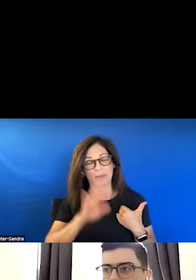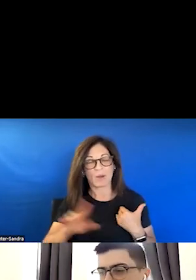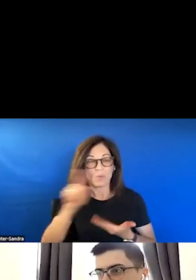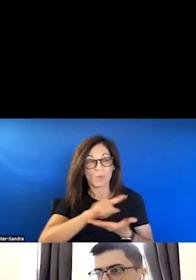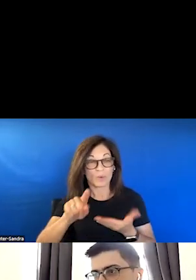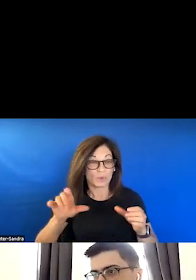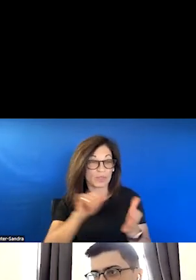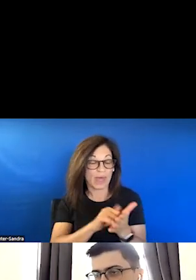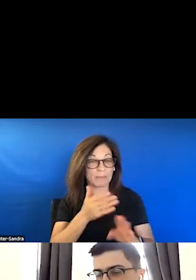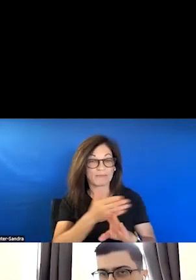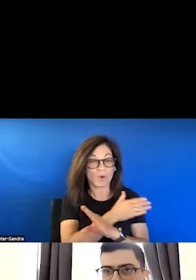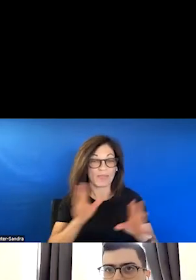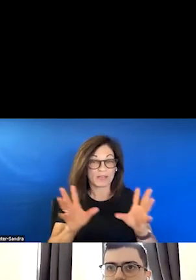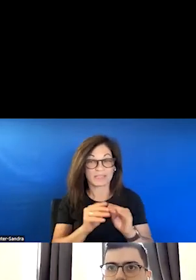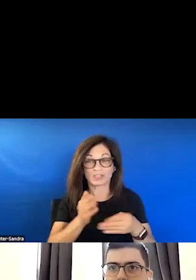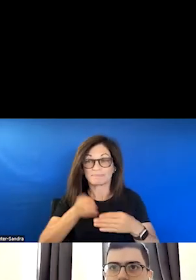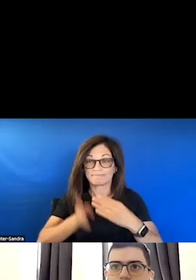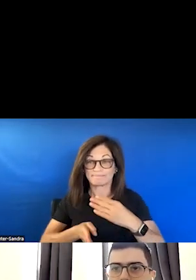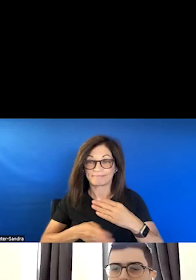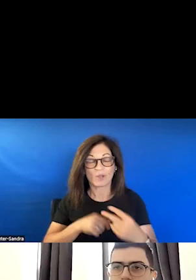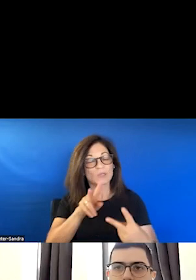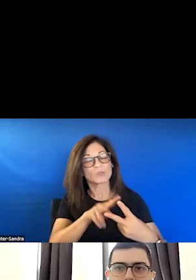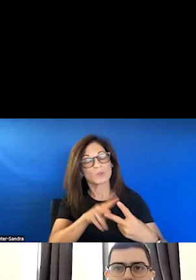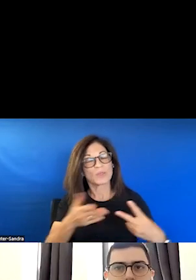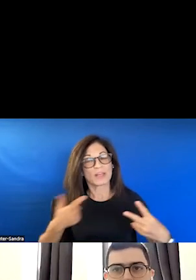THEIR SESSION ENDS. SO THOSE ARE JUST KIND OF THE TWO THINGS THAT WE ARE KEEPING AN EYE ON.